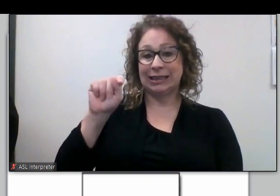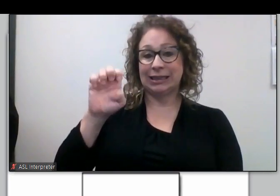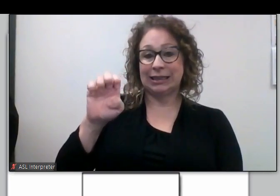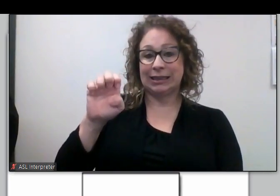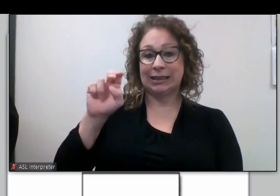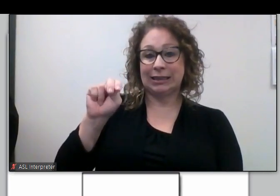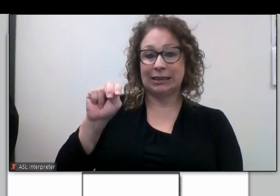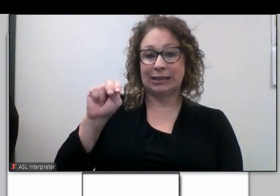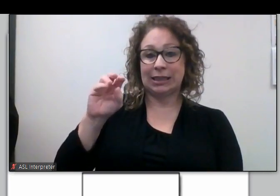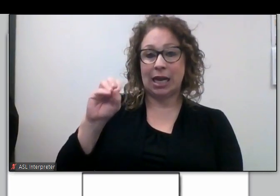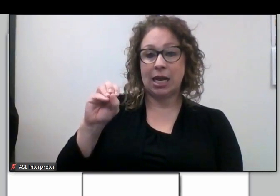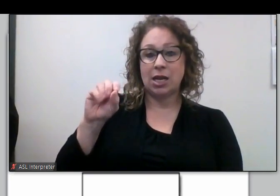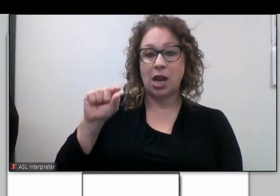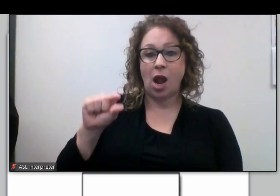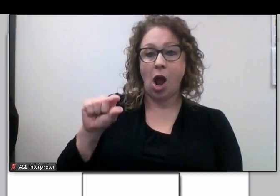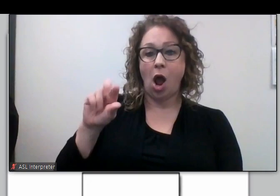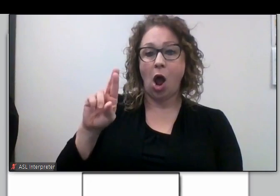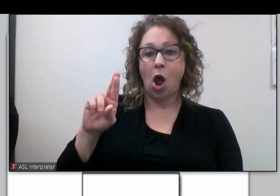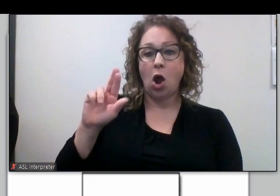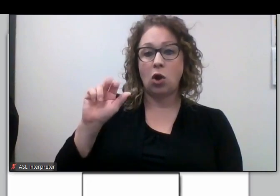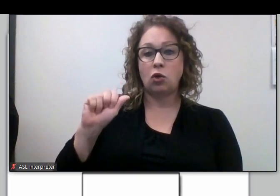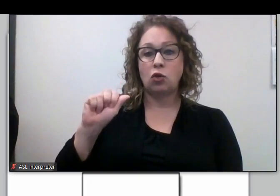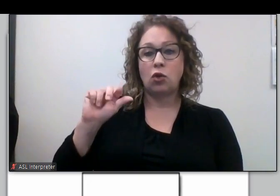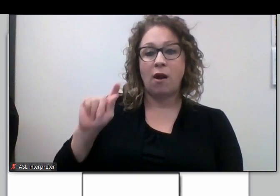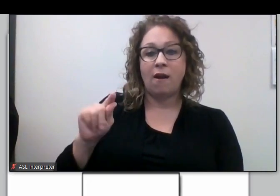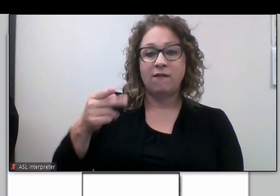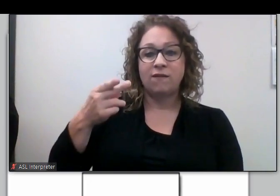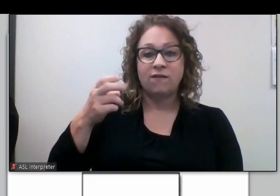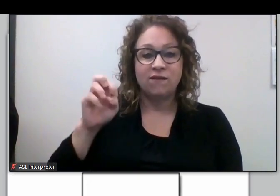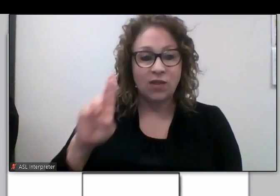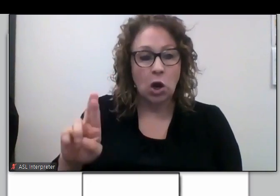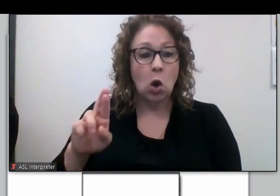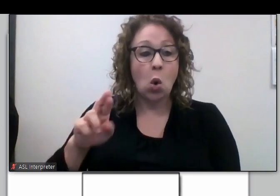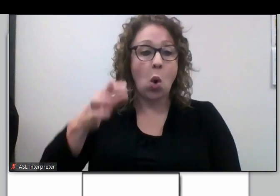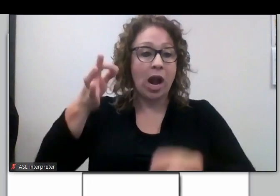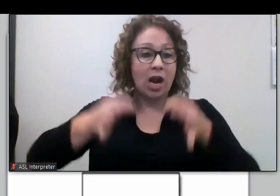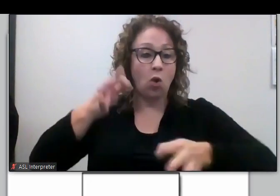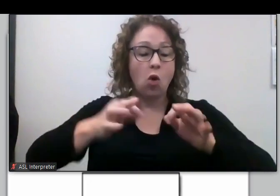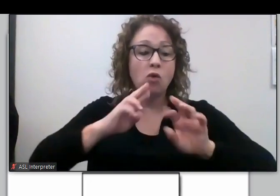This type of captioning is known as CART. - C-A-R-T,